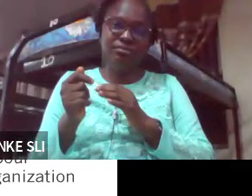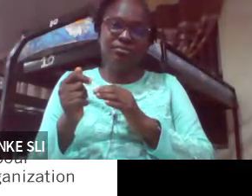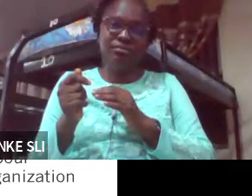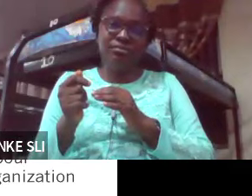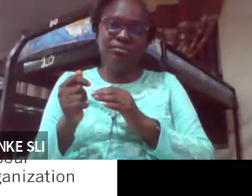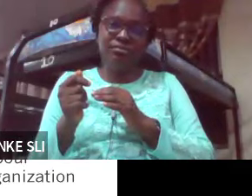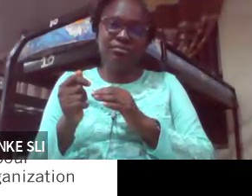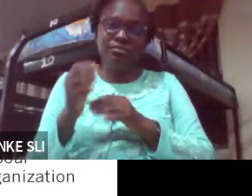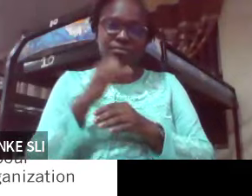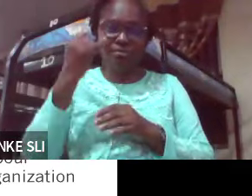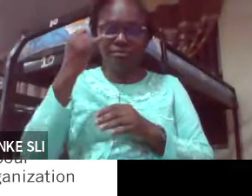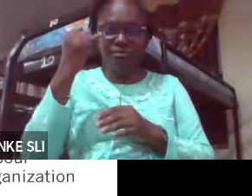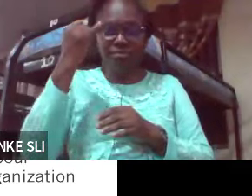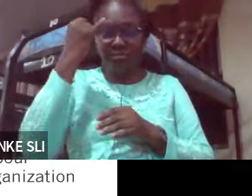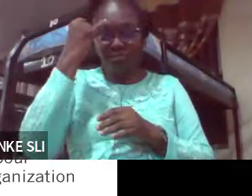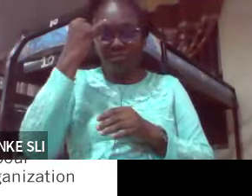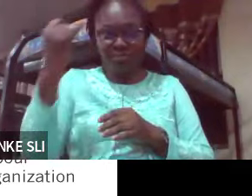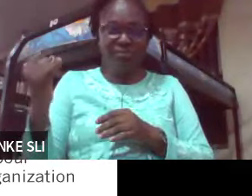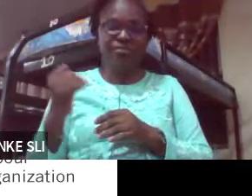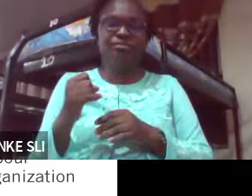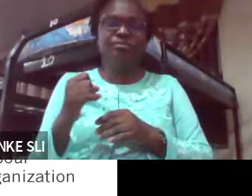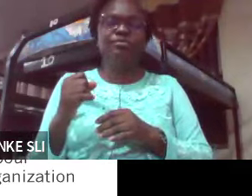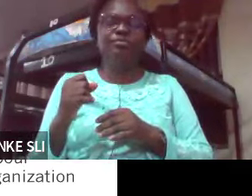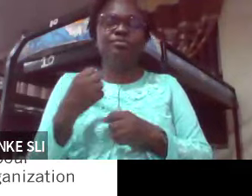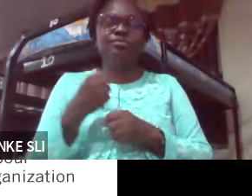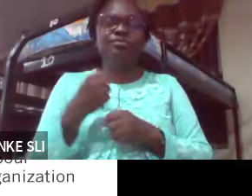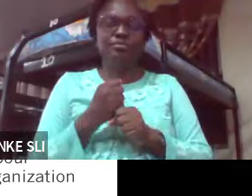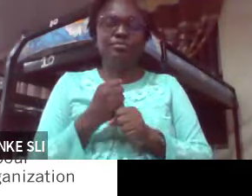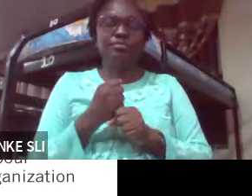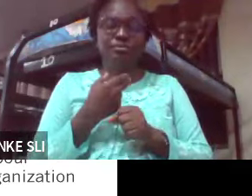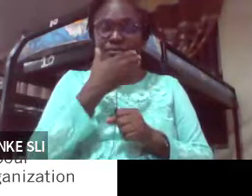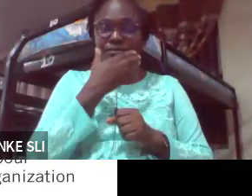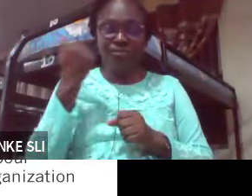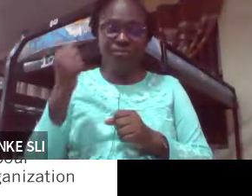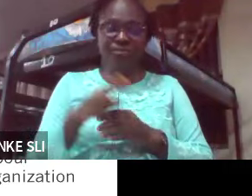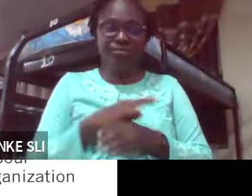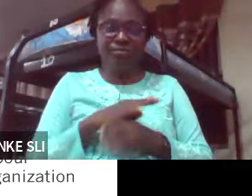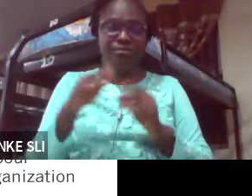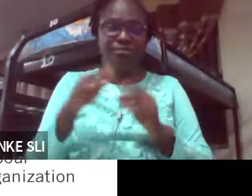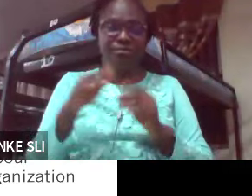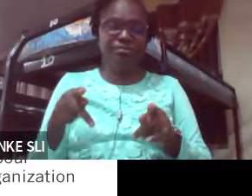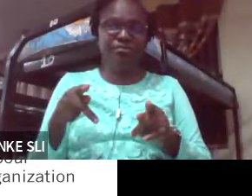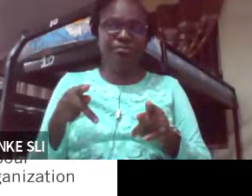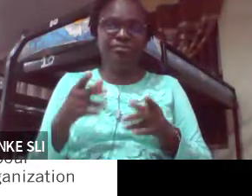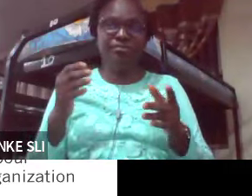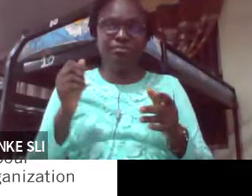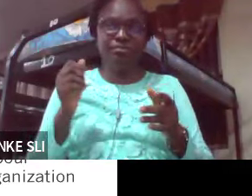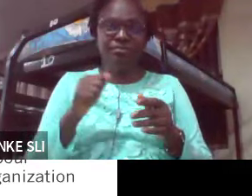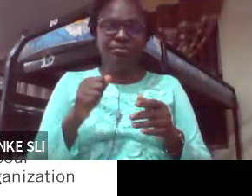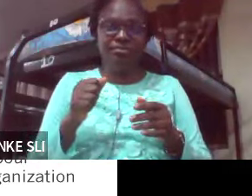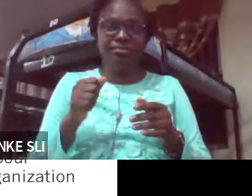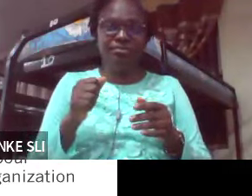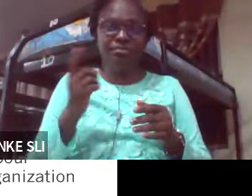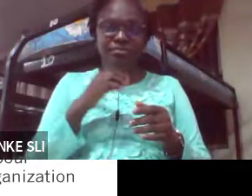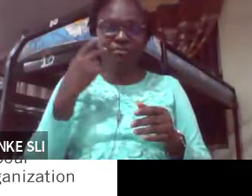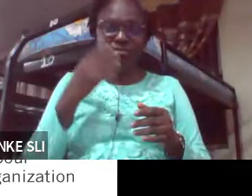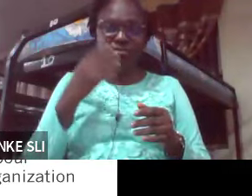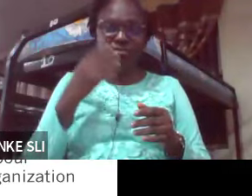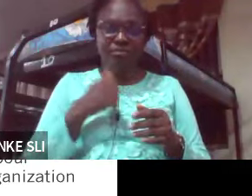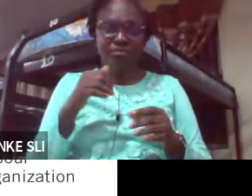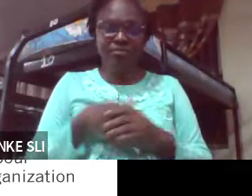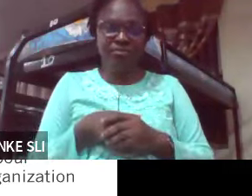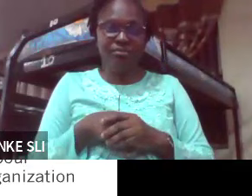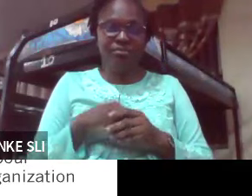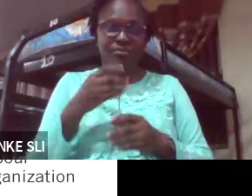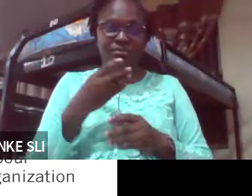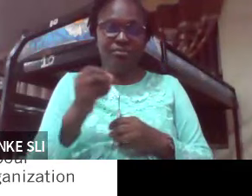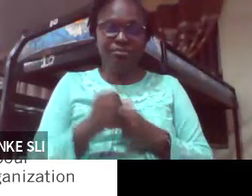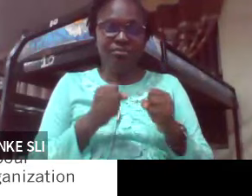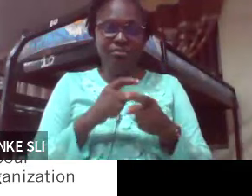Queen Christopher: our IQ also, and making us a better entrepreneur. Yeah, my, where I see myself in few years to come